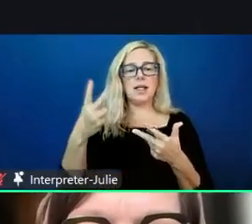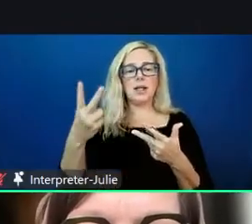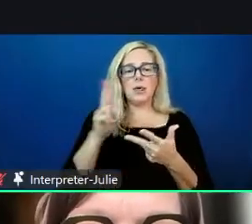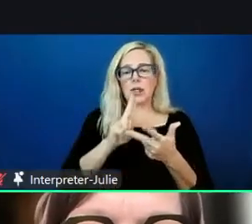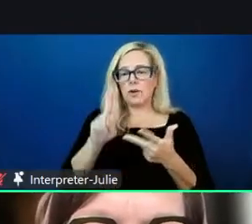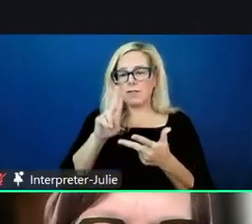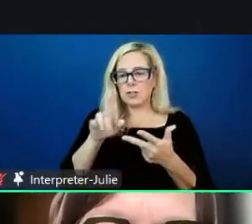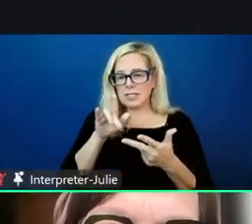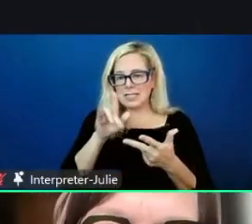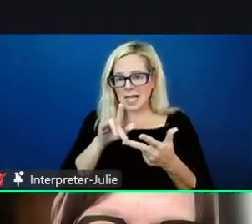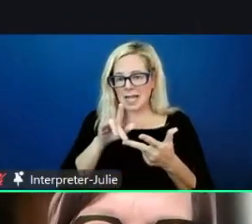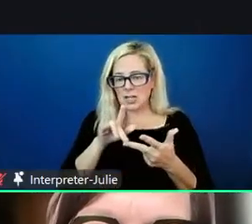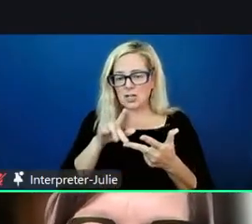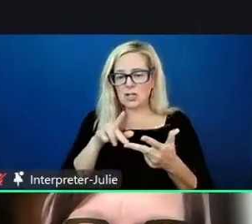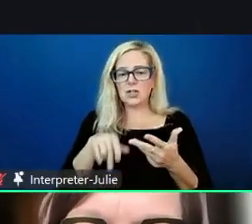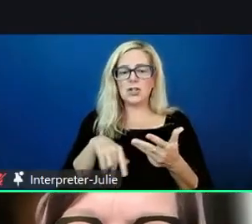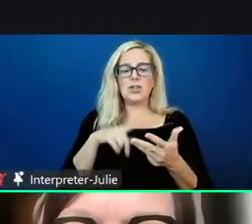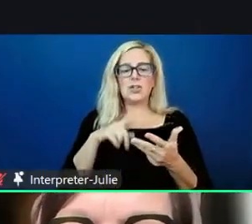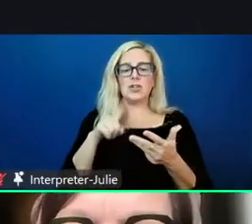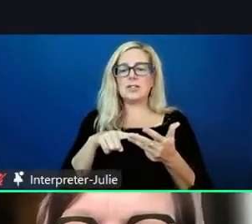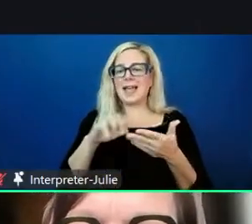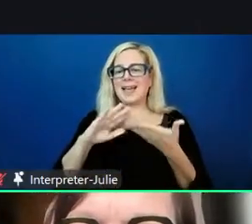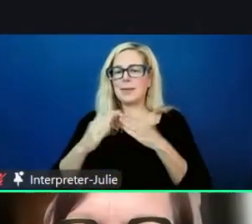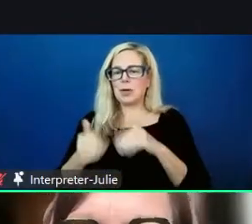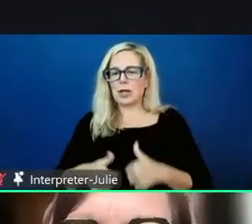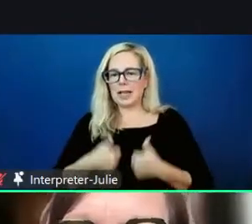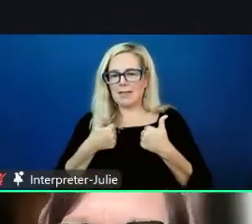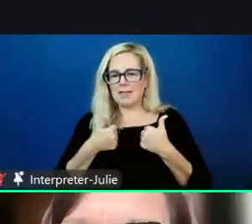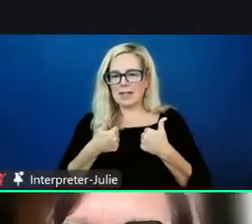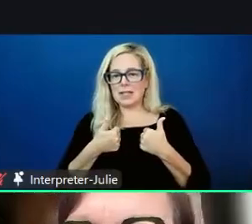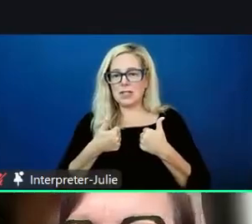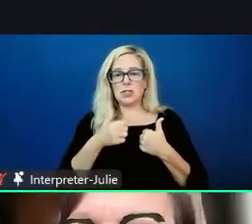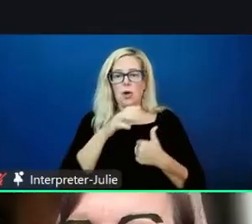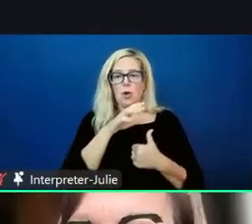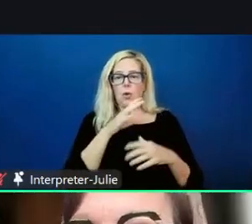So we went from co-design to pilot testing to a feedback loop